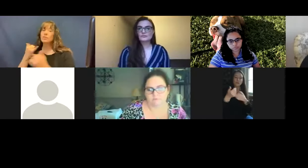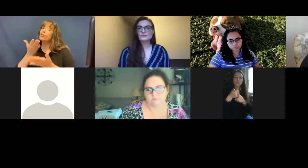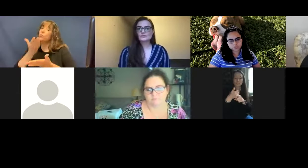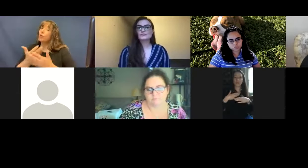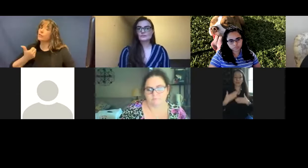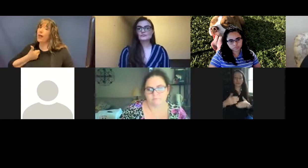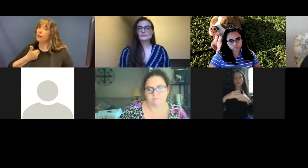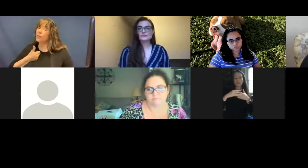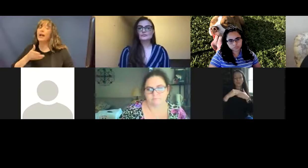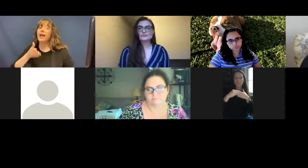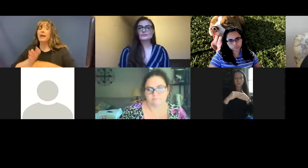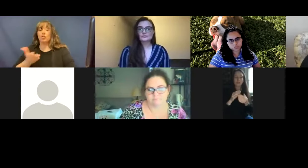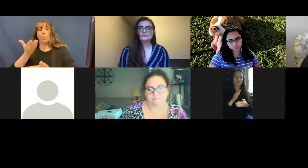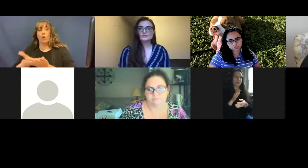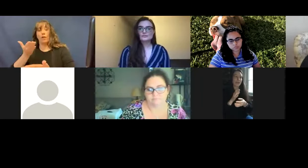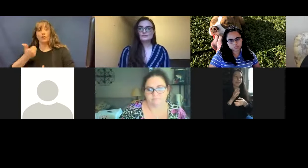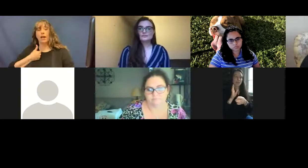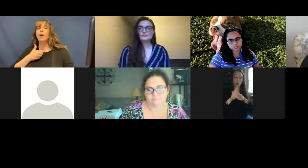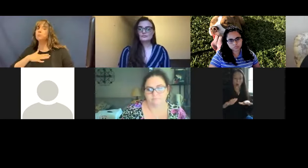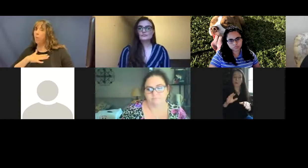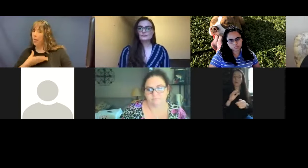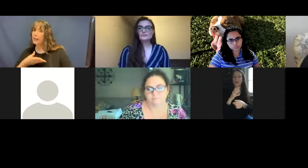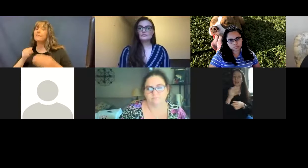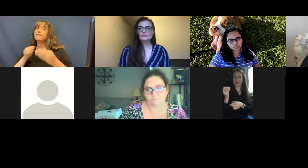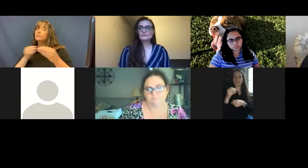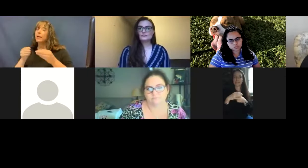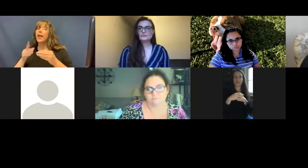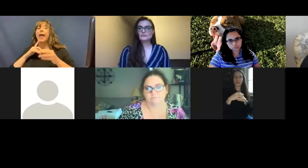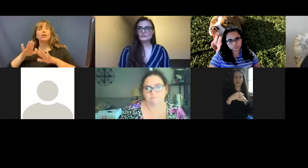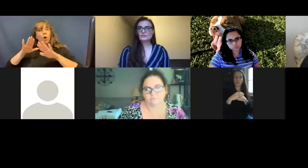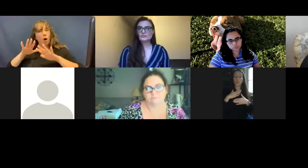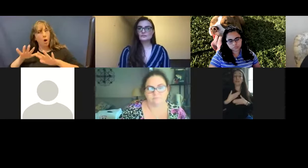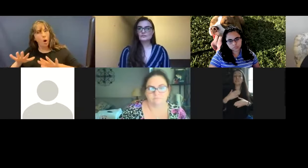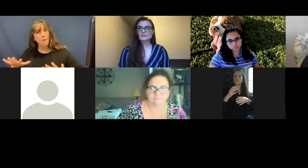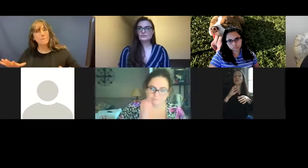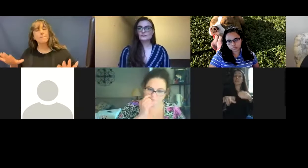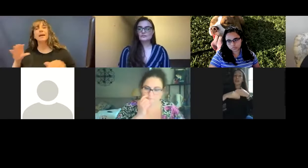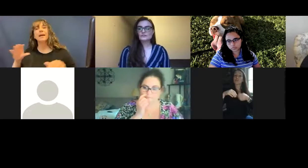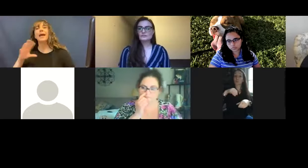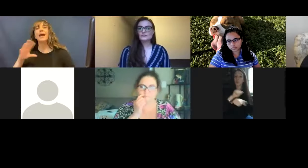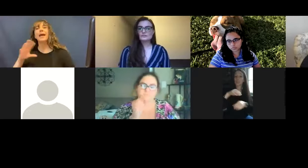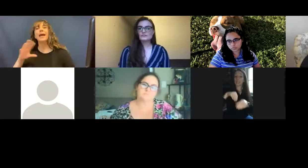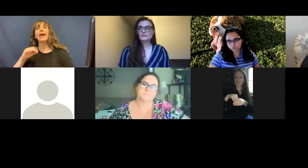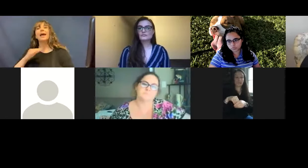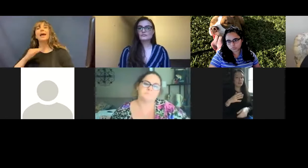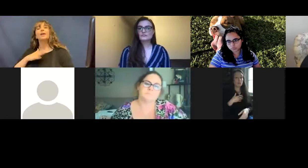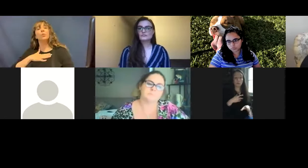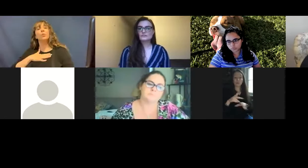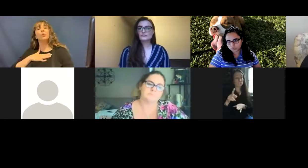yourself willing to be flexible and calm and willing to put the extra work in, my professors